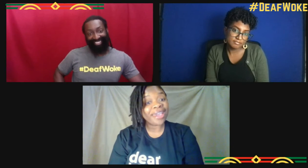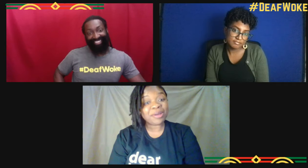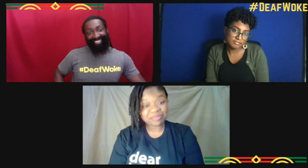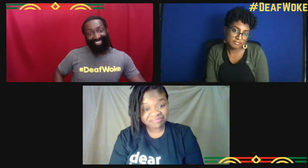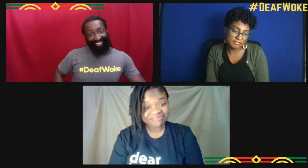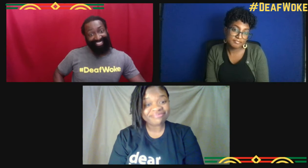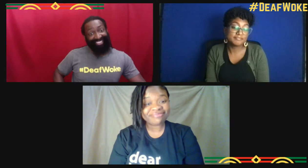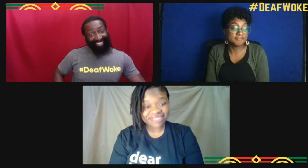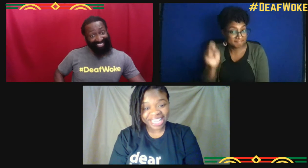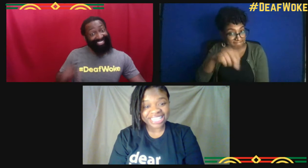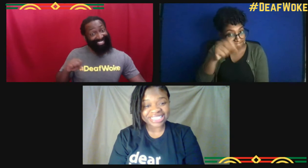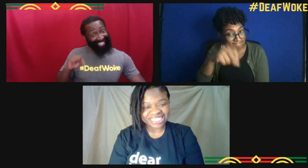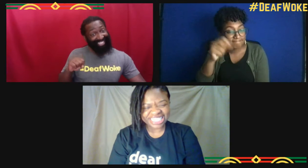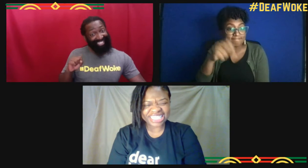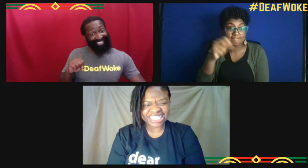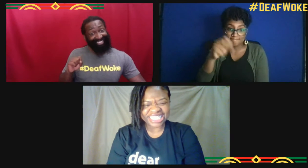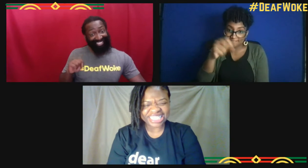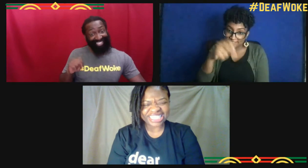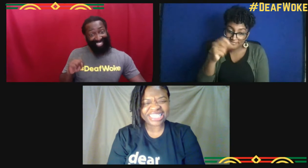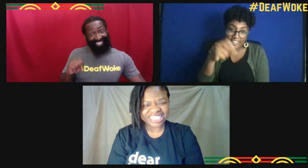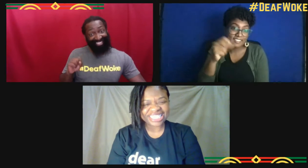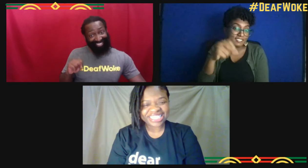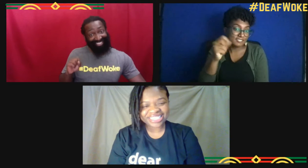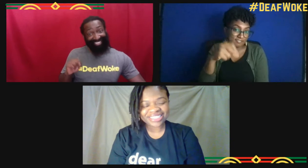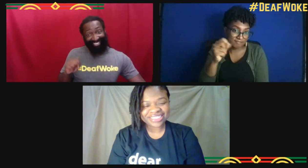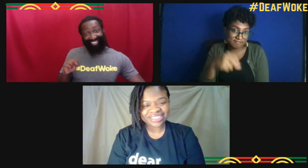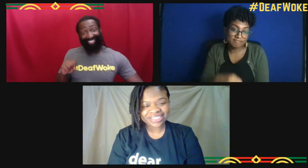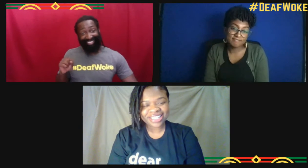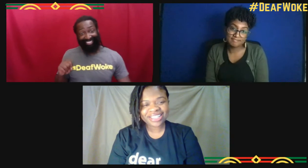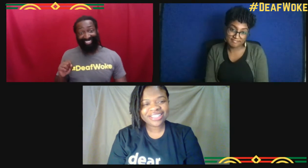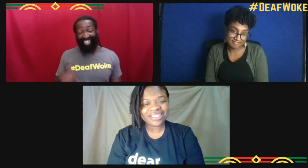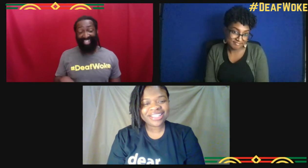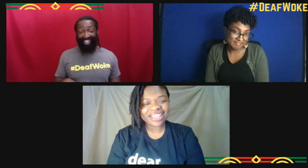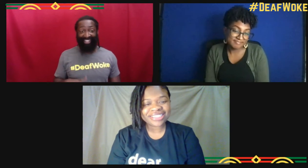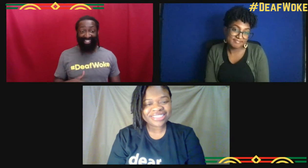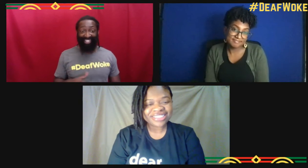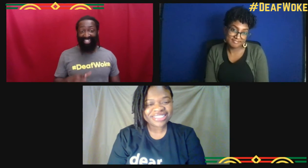I am, yes.